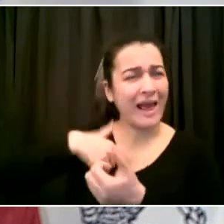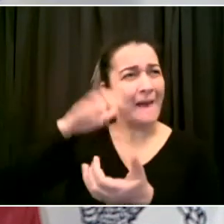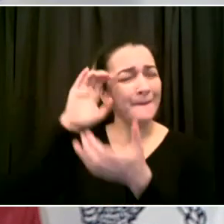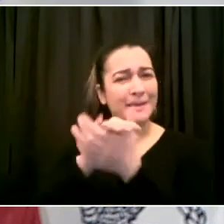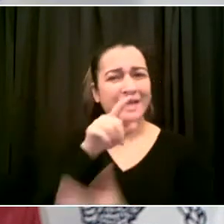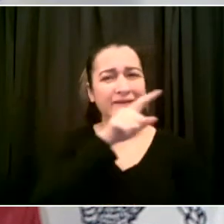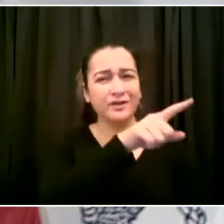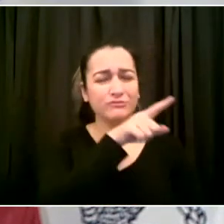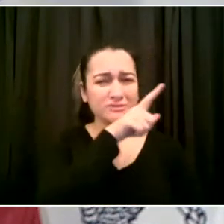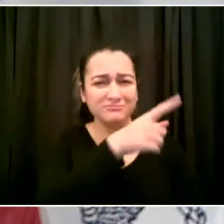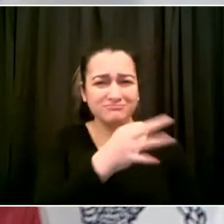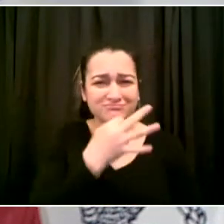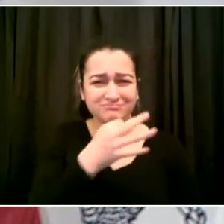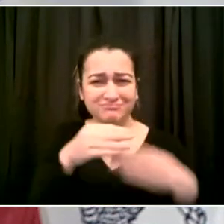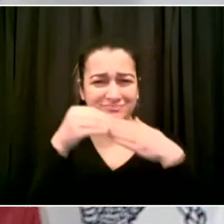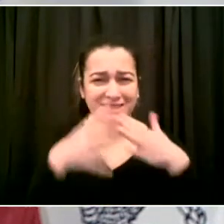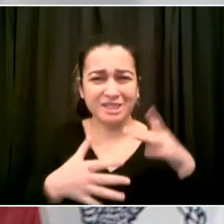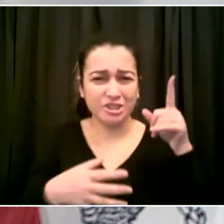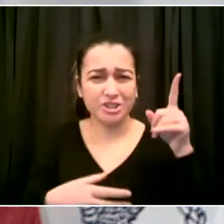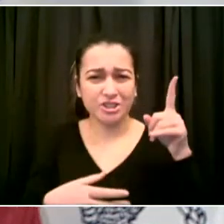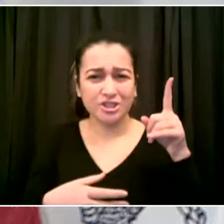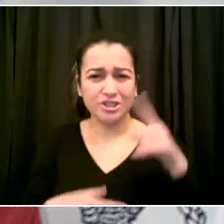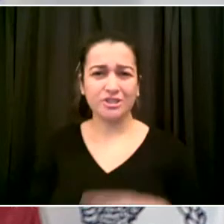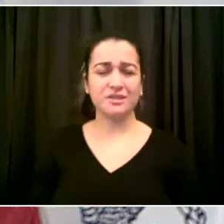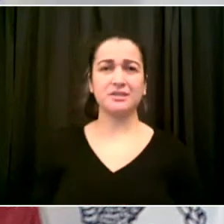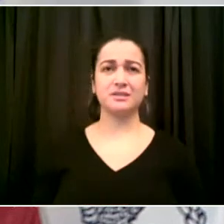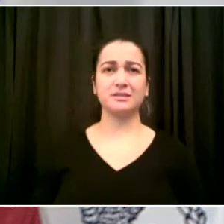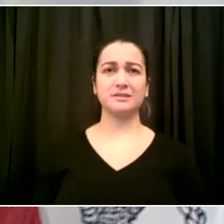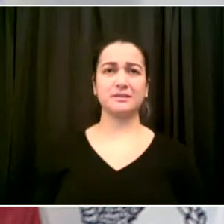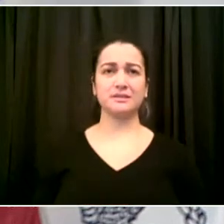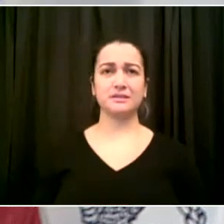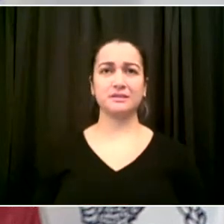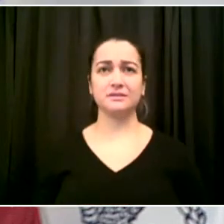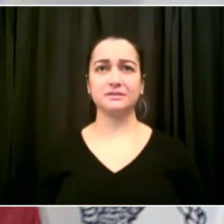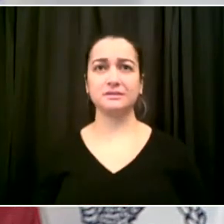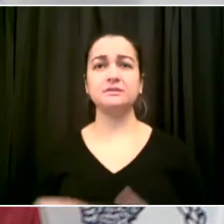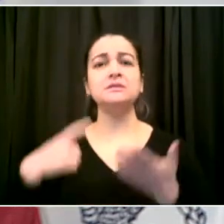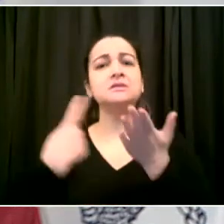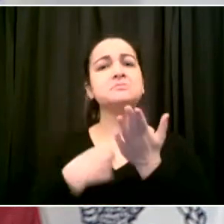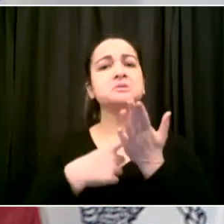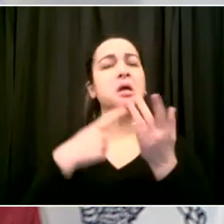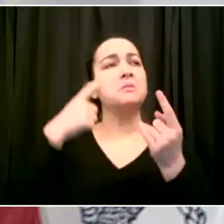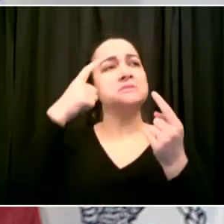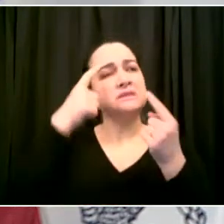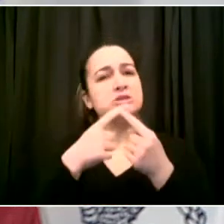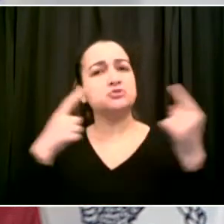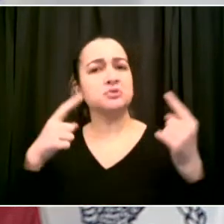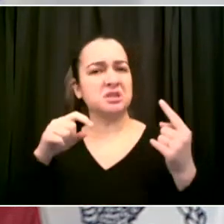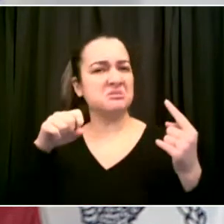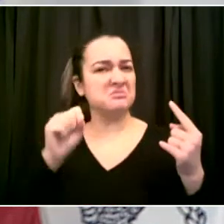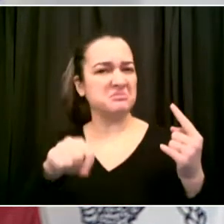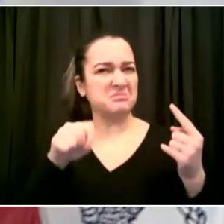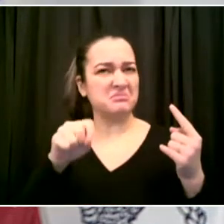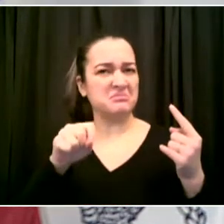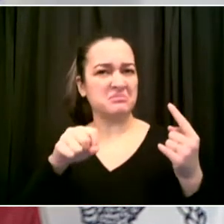WE AAL LTALK THROUGH THE ISSUES IN THESE ARE INCREDIBLY TOUGH ISSUES VESERARAL CONVERSATIONS TO FIGURE OUT WHERE WE NEED TO GO.